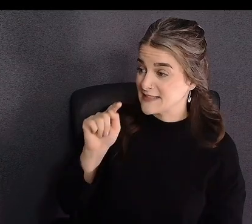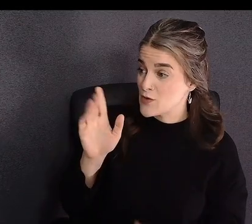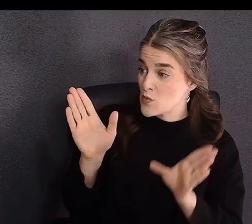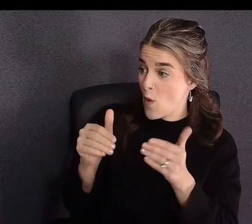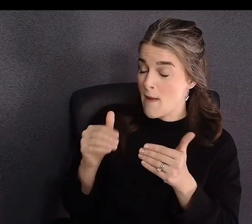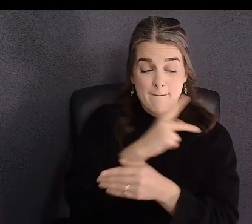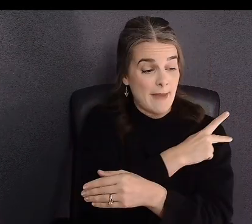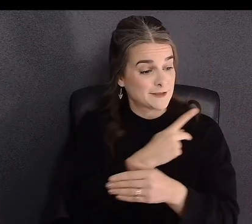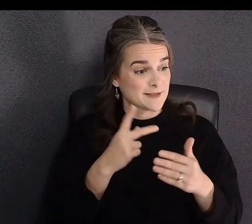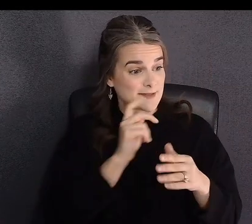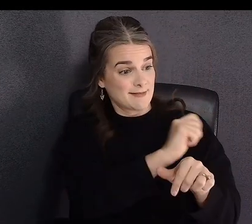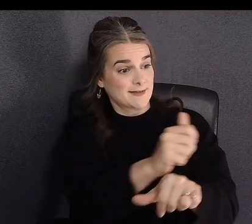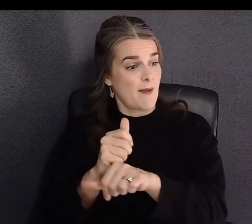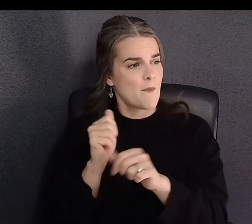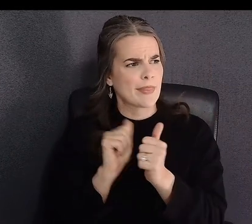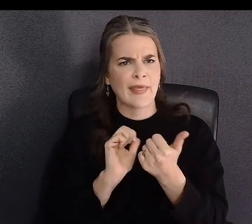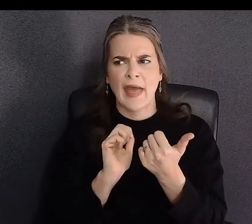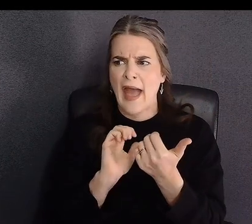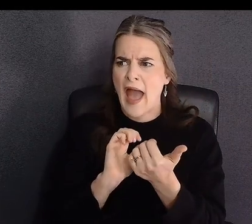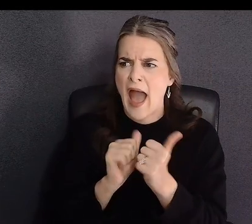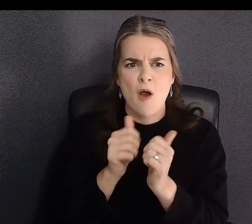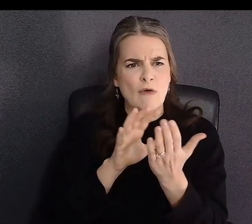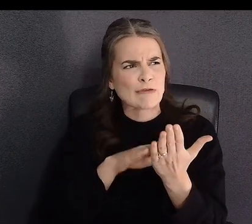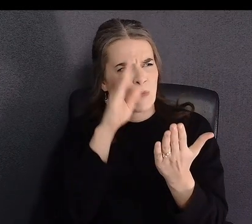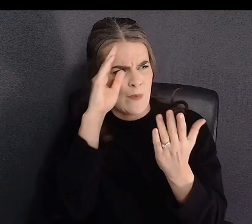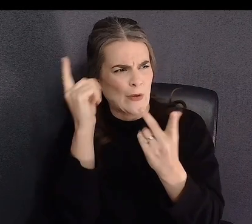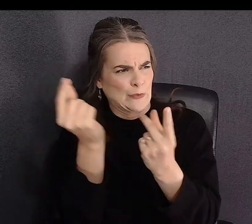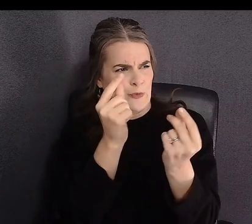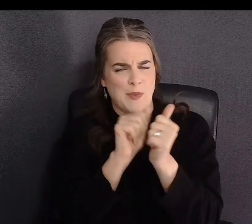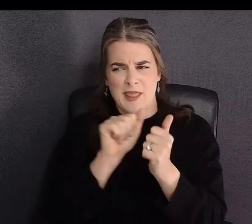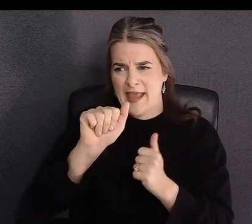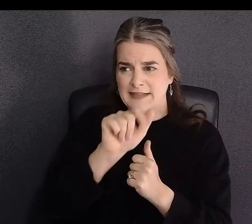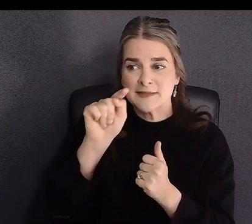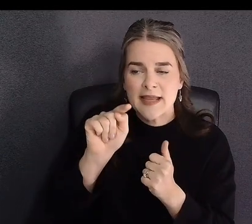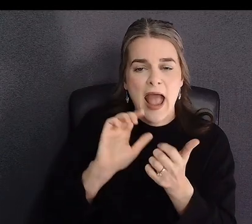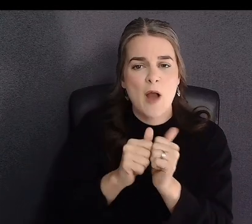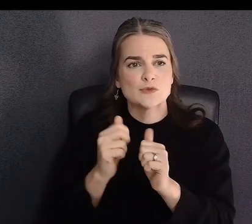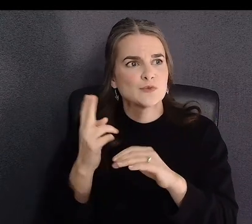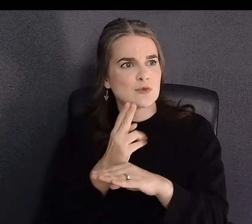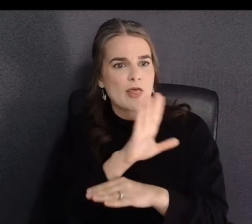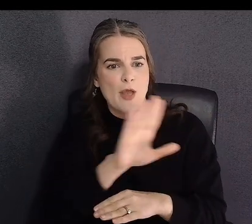with learning about what AT is and how they can use it in their personal life as well